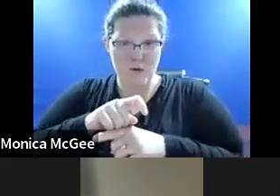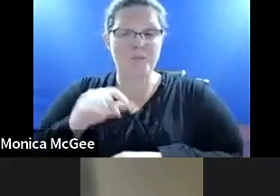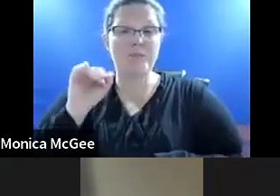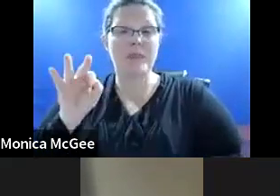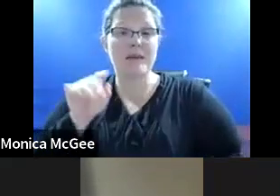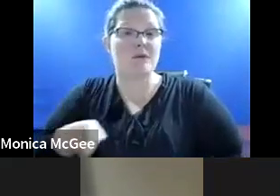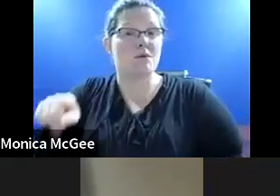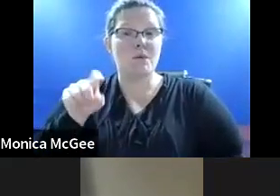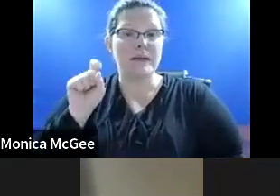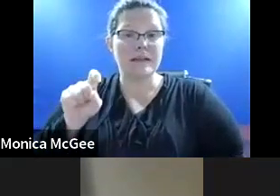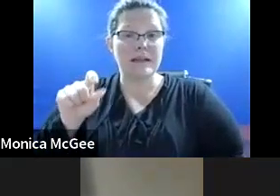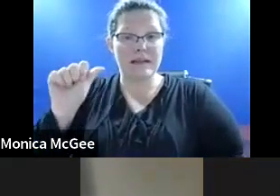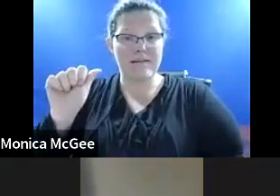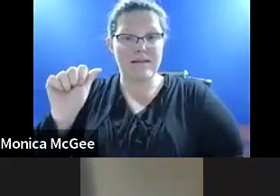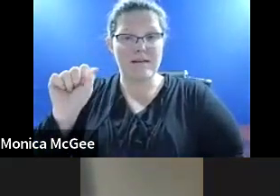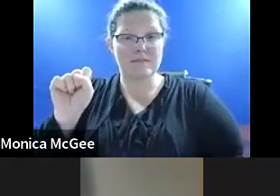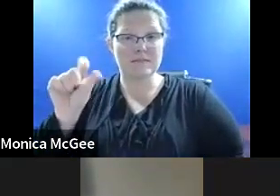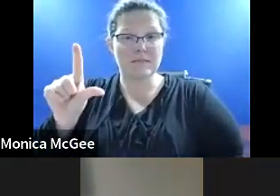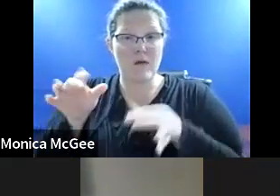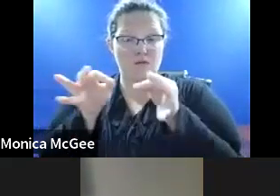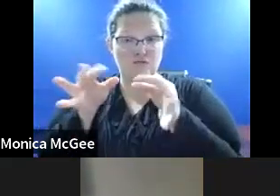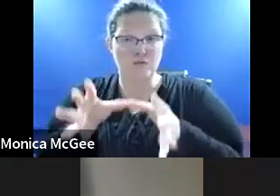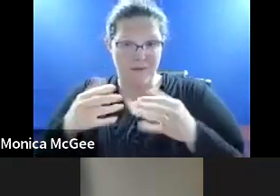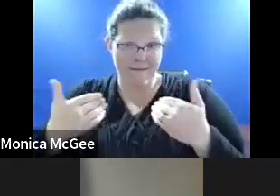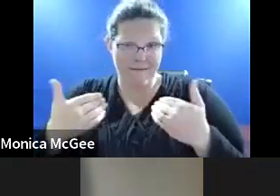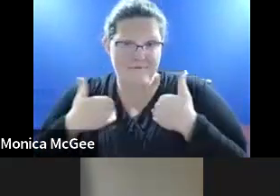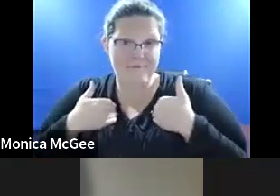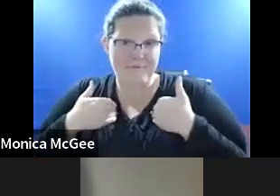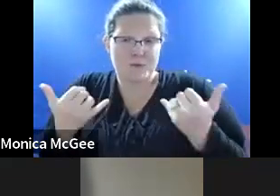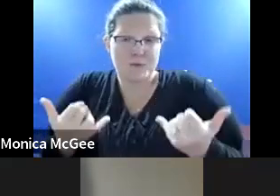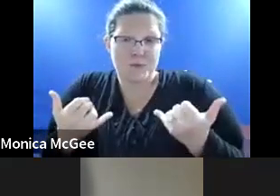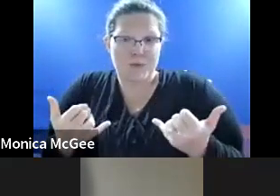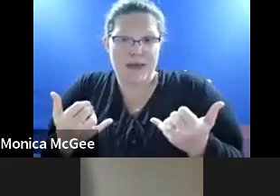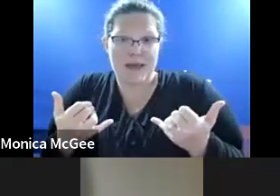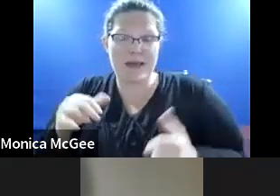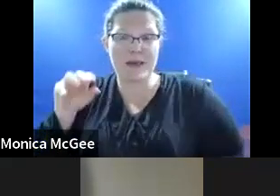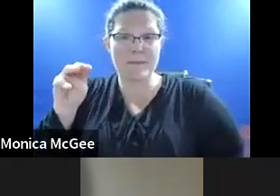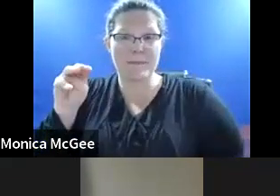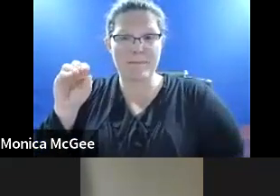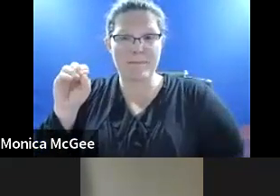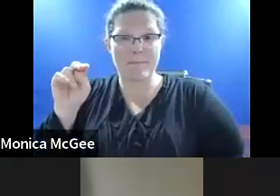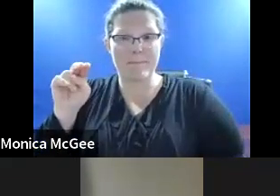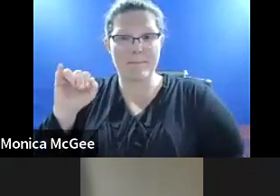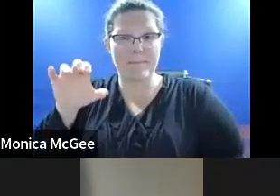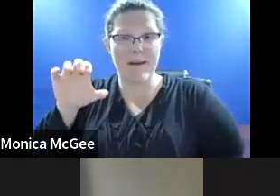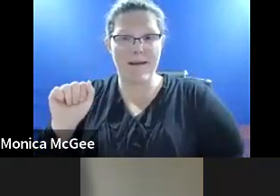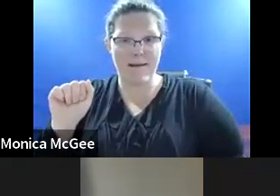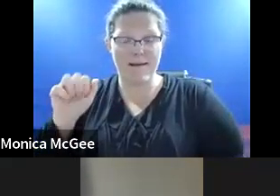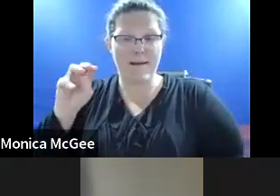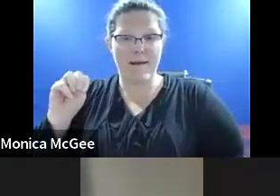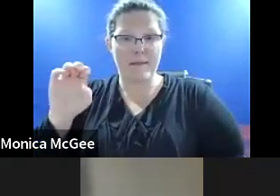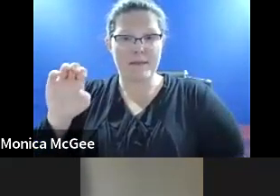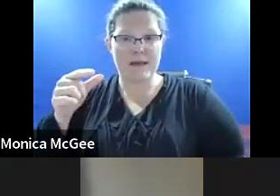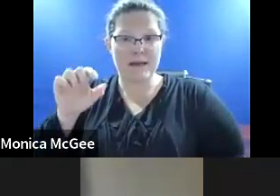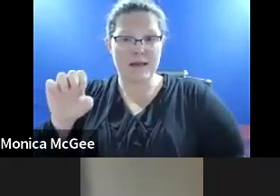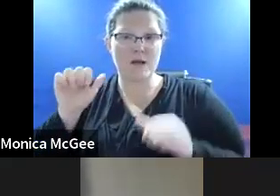AGAIN, THANKS FOR JOINING US FOR THE APRIL TRANSITION SERIES CALLS.